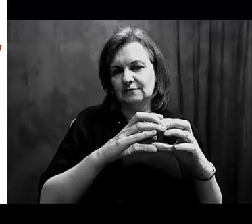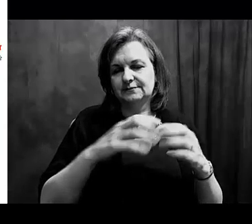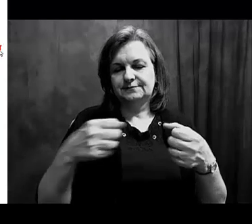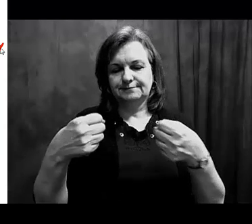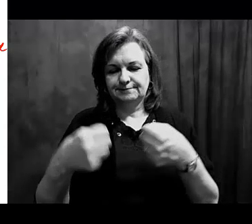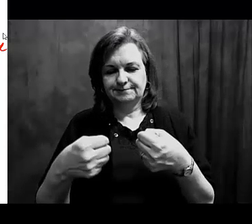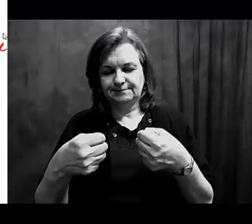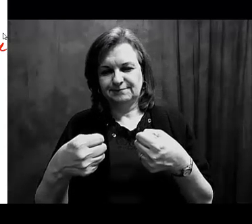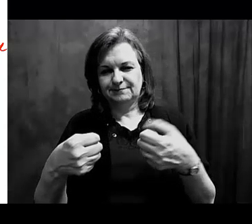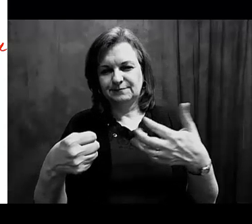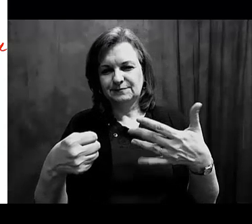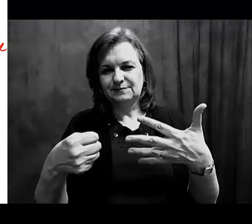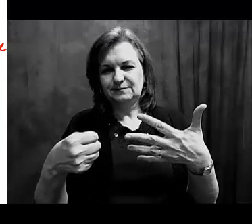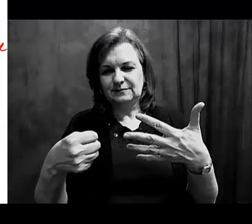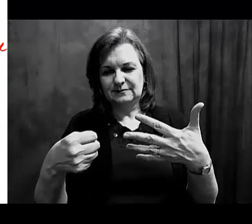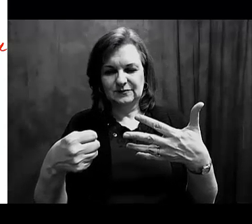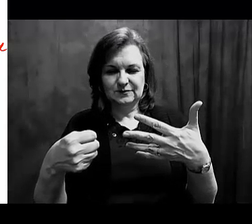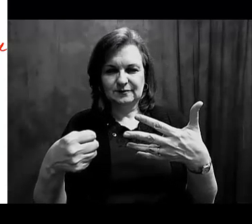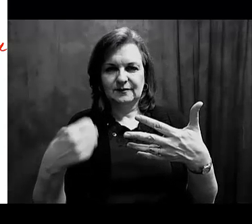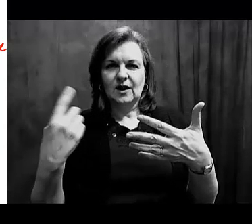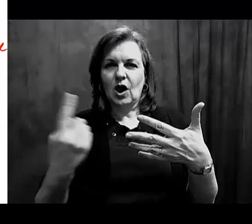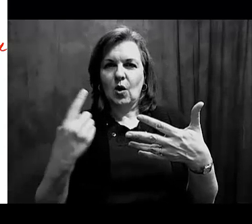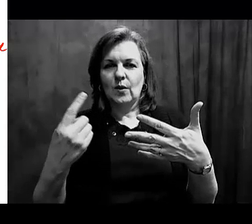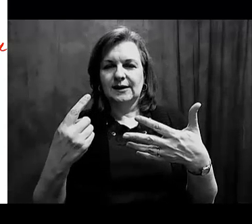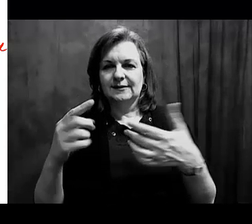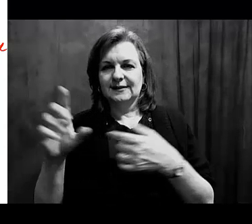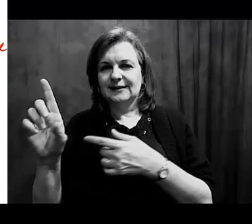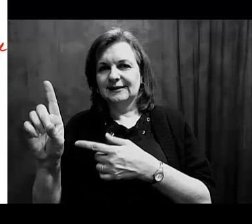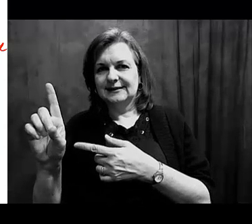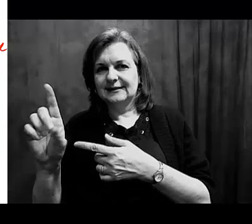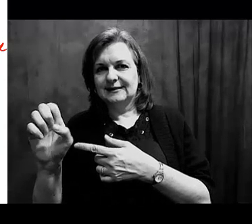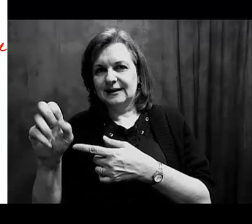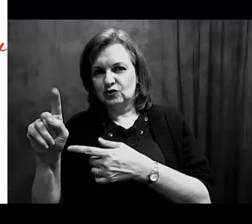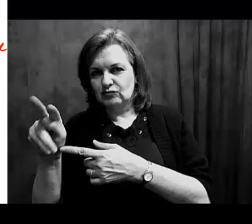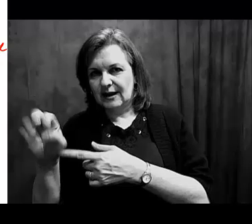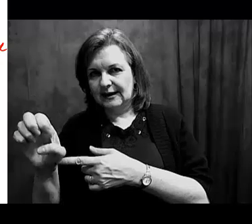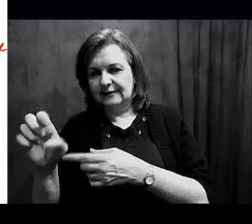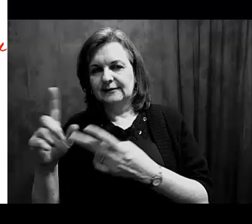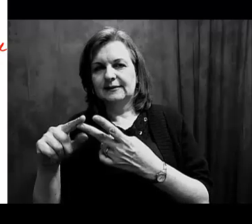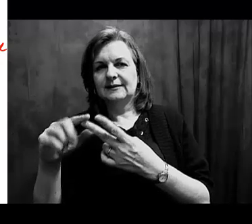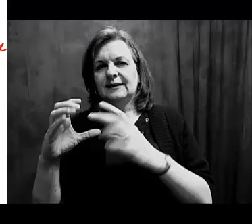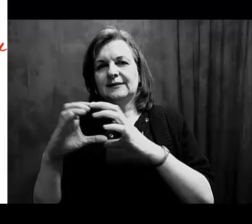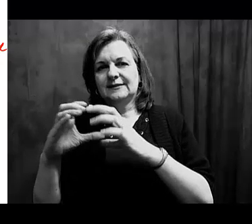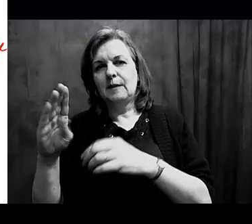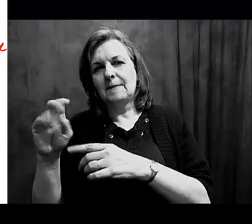remember, it's always dendrite -> cell body -> axon